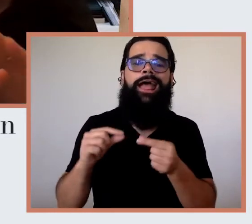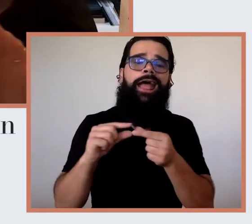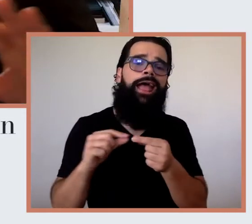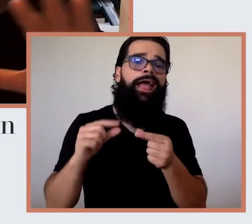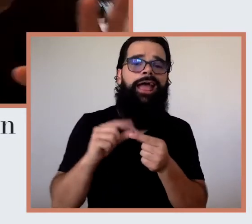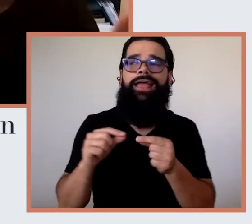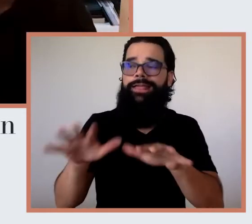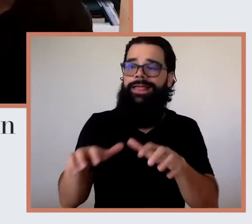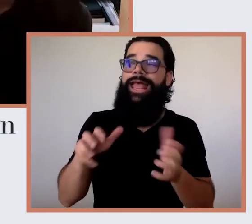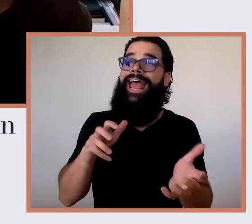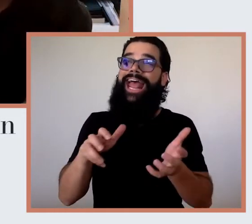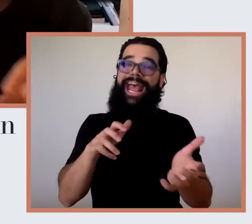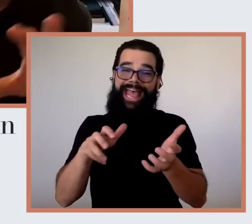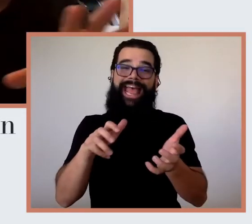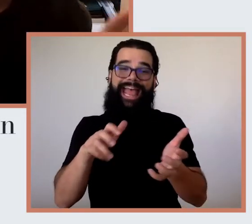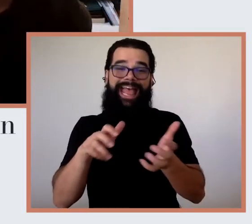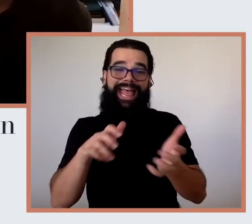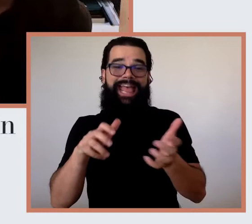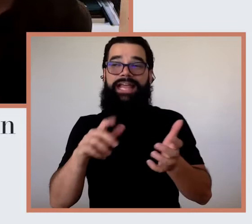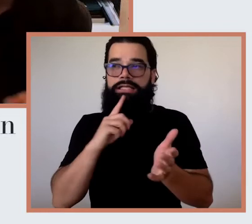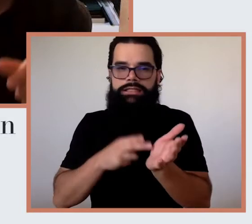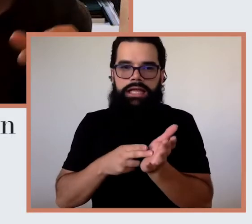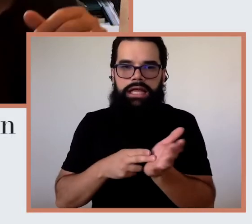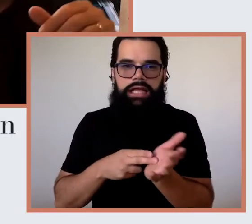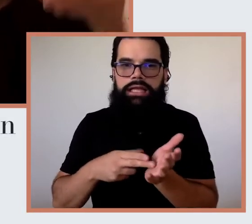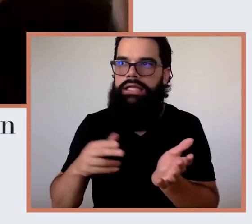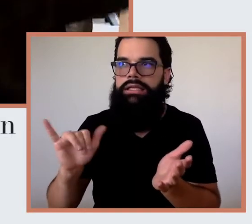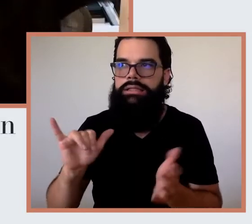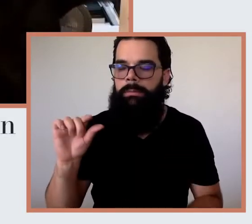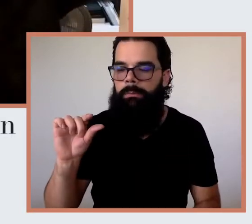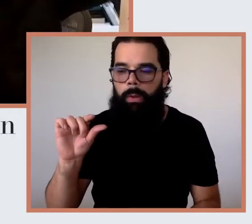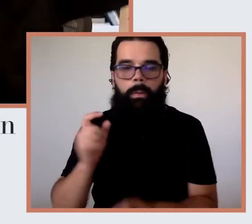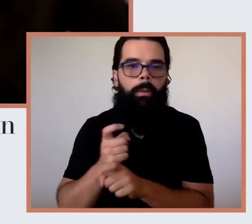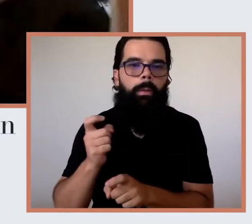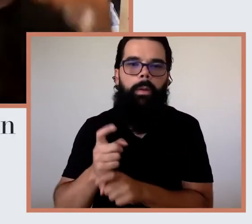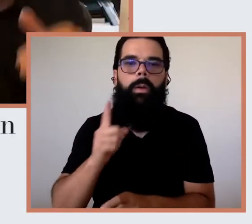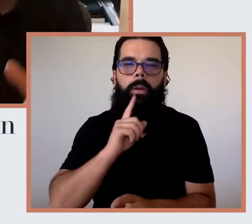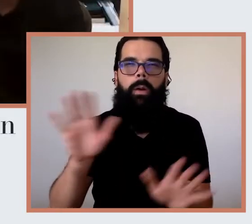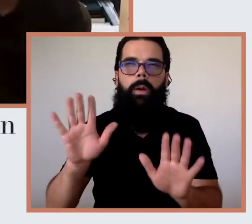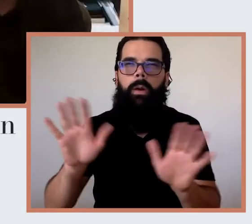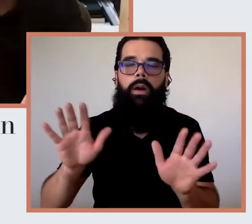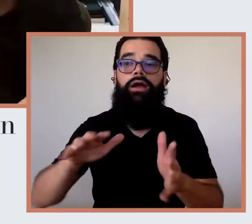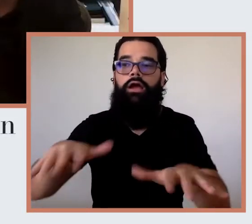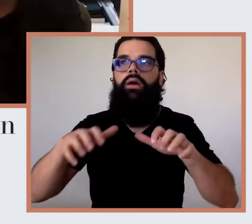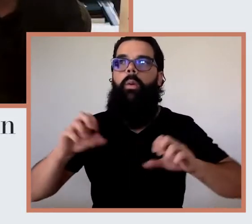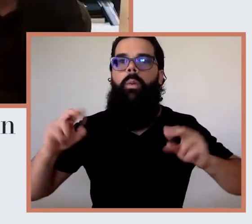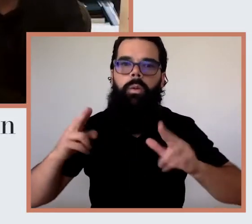they soften out the joke, they soften out the audience laughter, so it doesn't sound, oh my goodness really, really big and then really small, and if a joke,